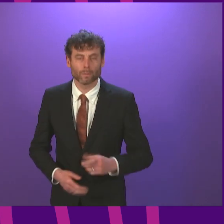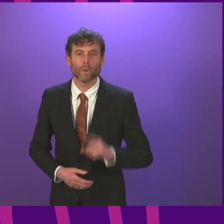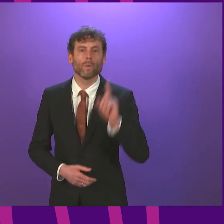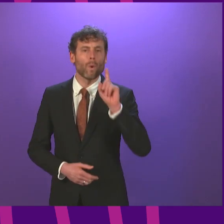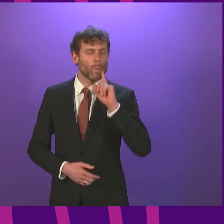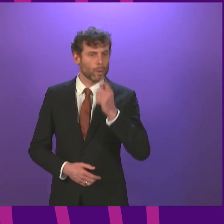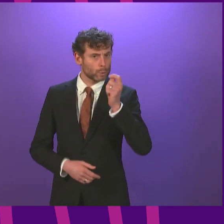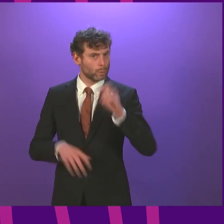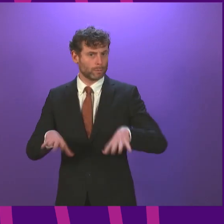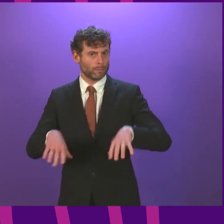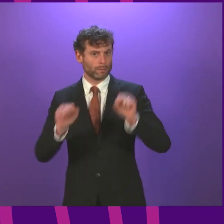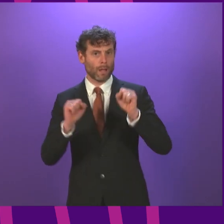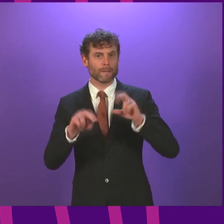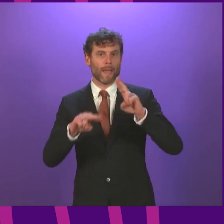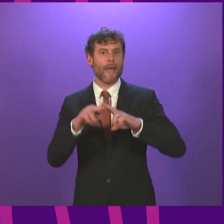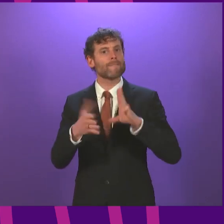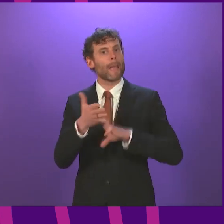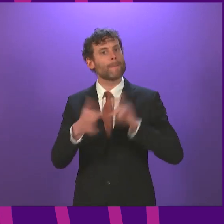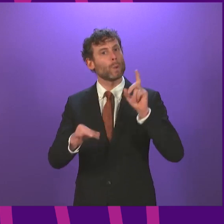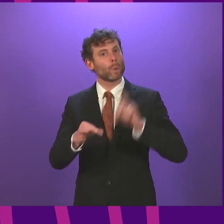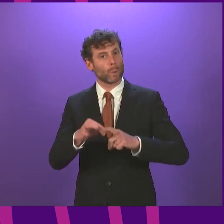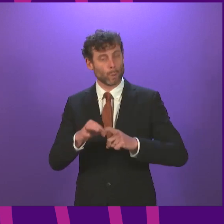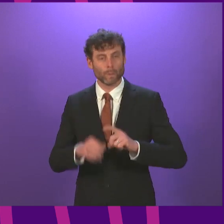The Presiding Officer (Ken Macintosh): Our first item of business is consideration